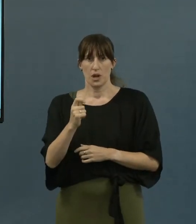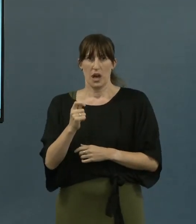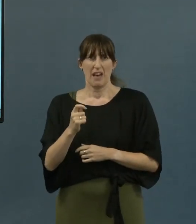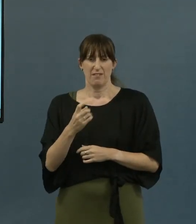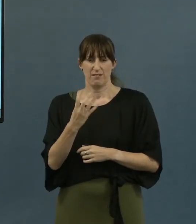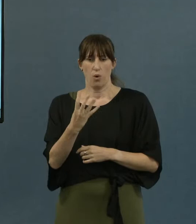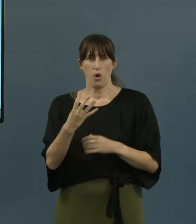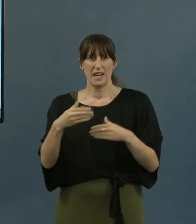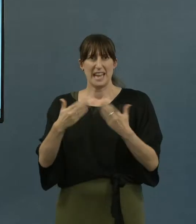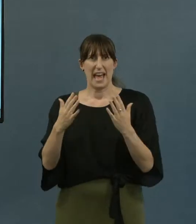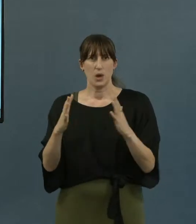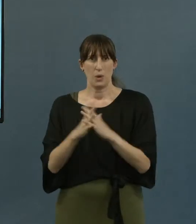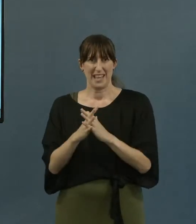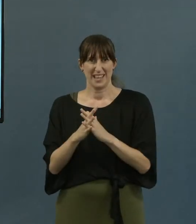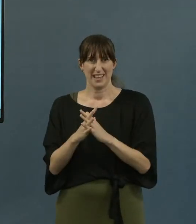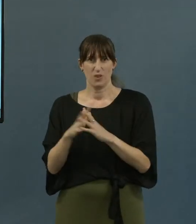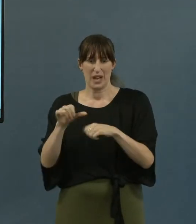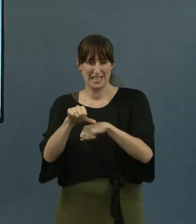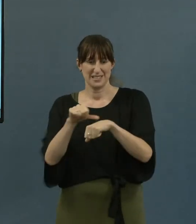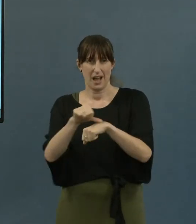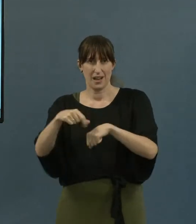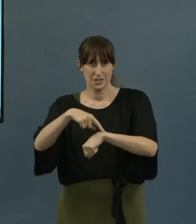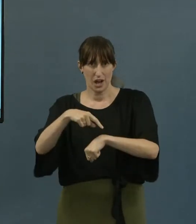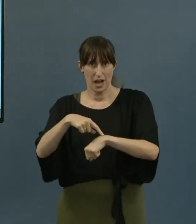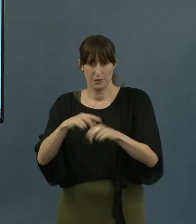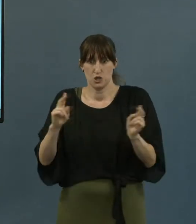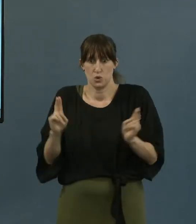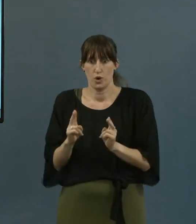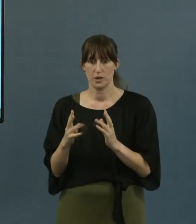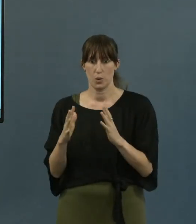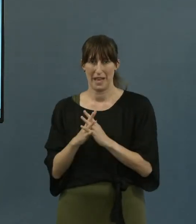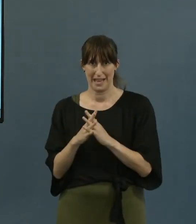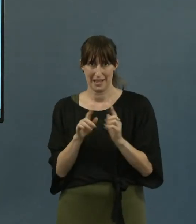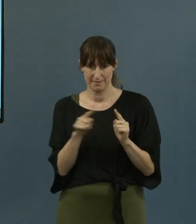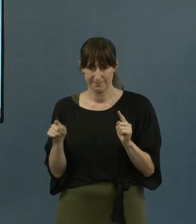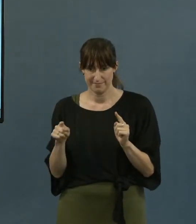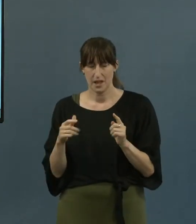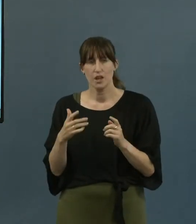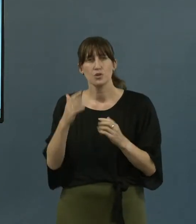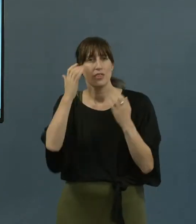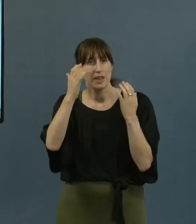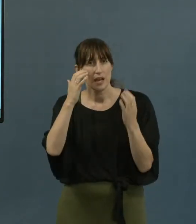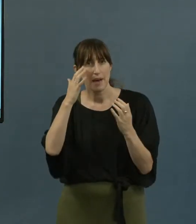holidays around Easter, so we're asking people to think